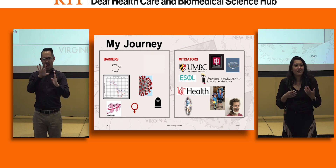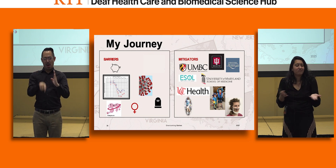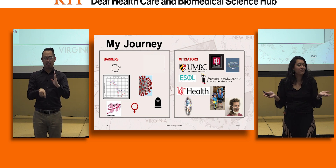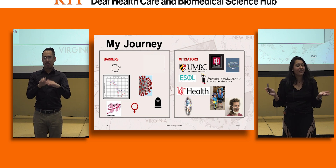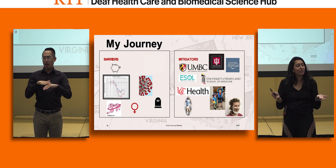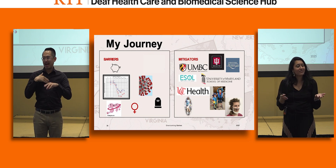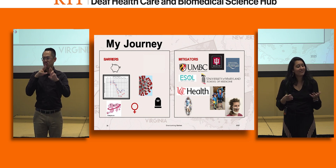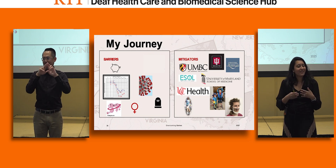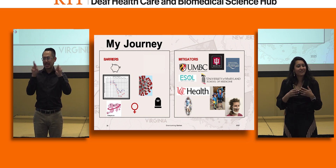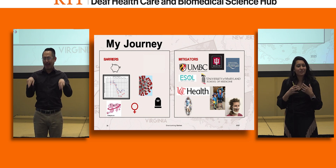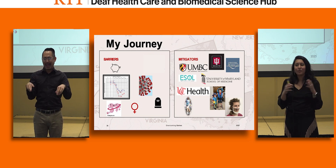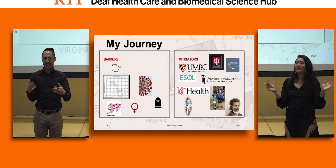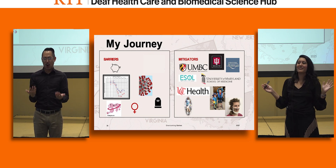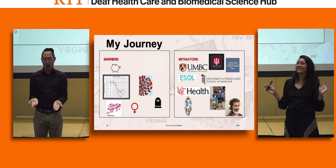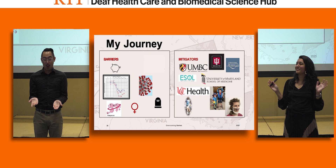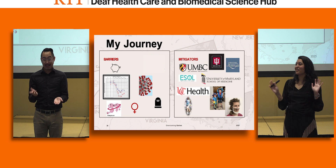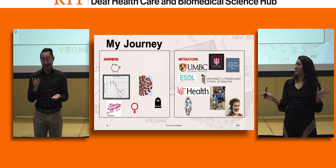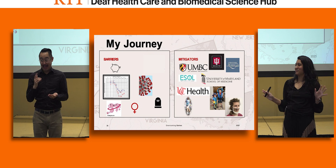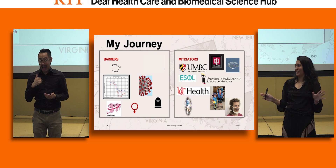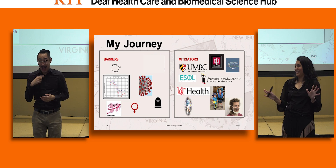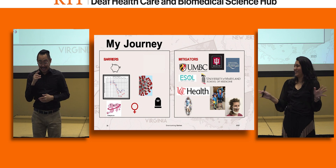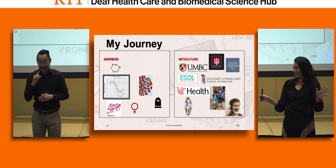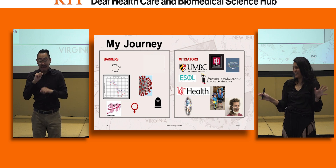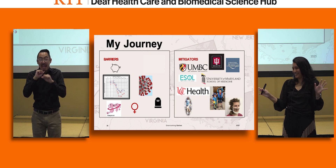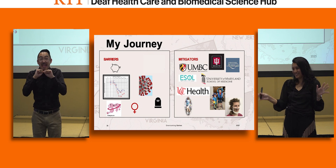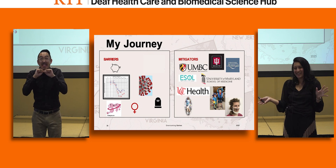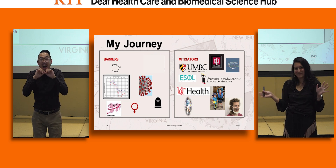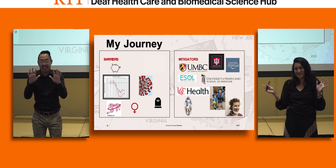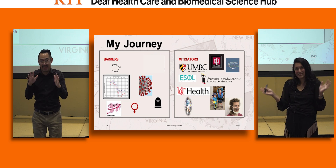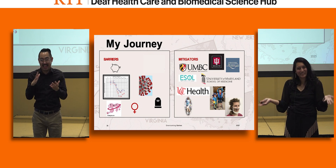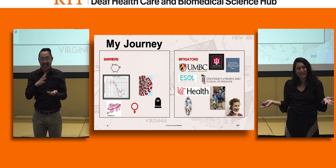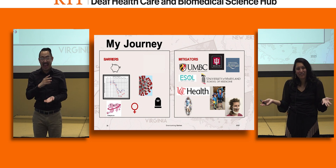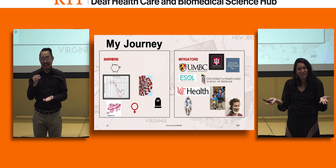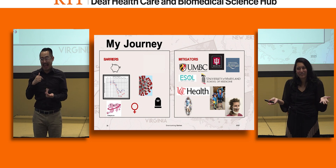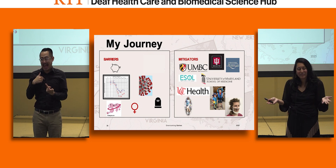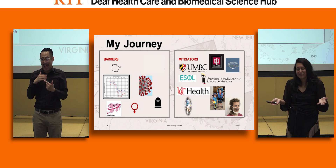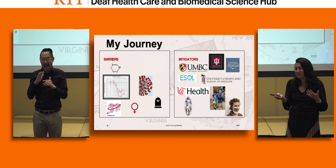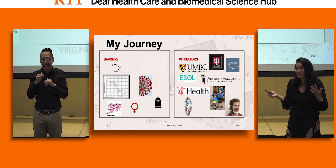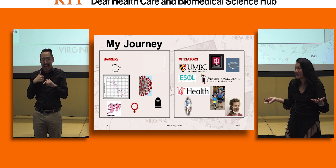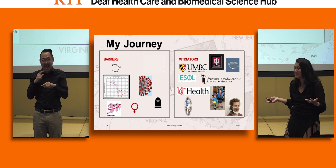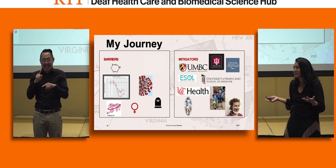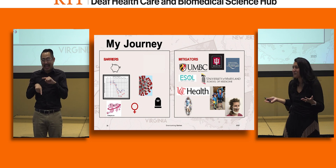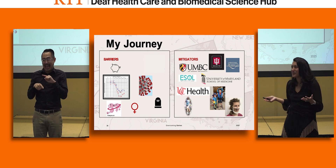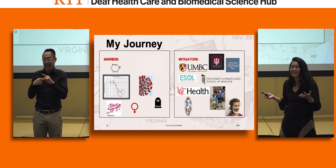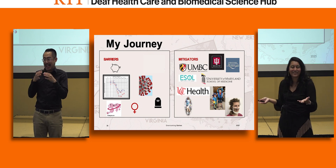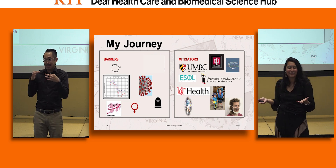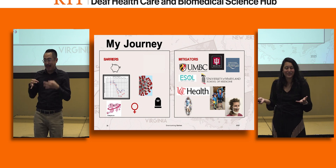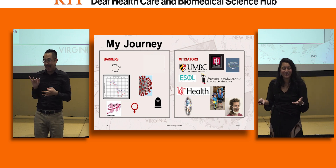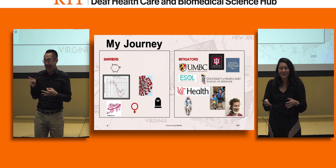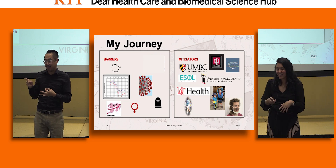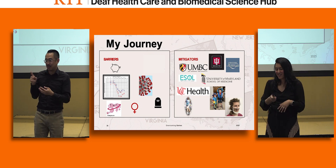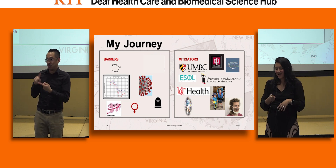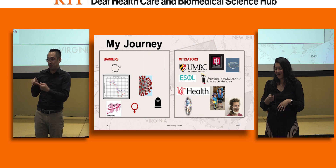And it was totally nothing to all of the places I went to interview.